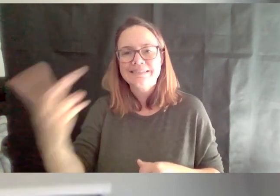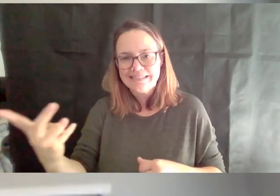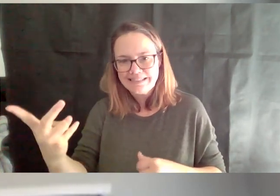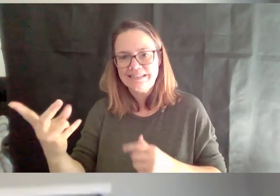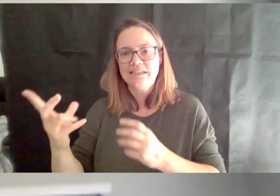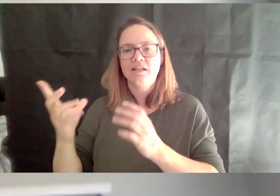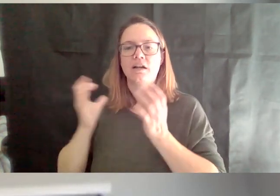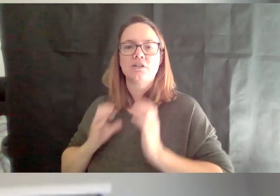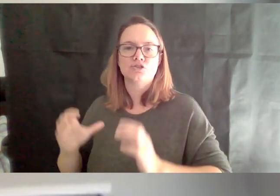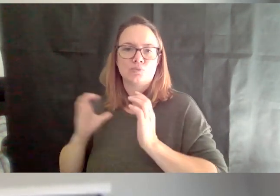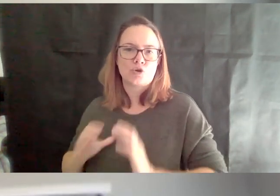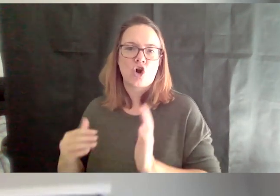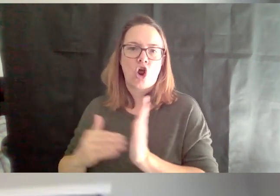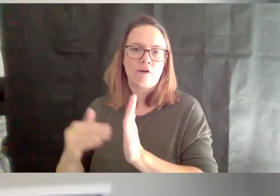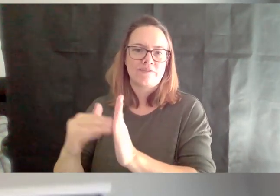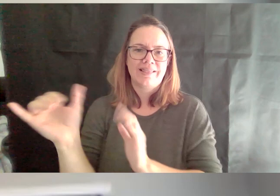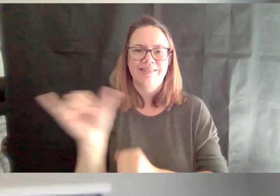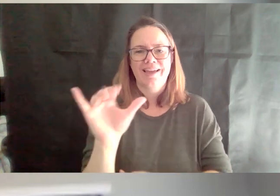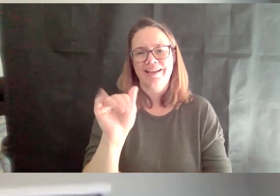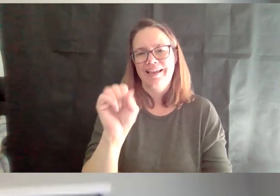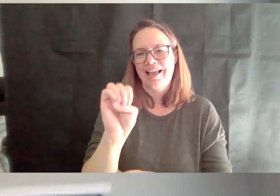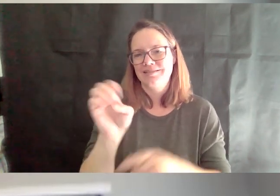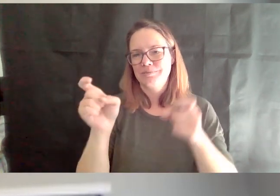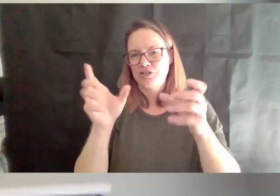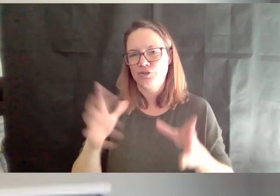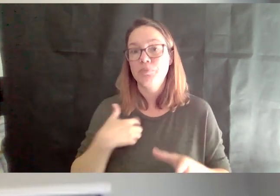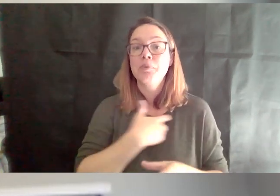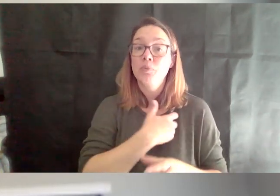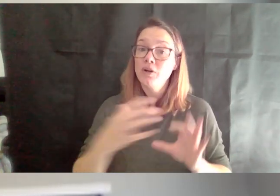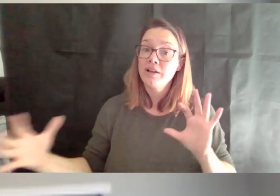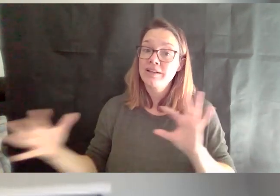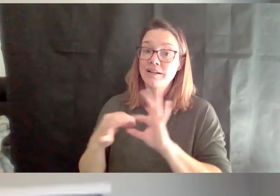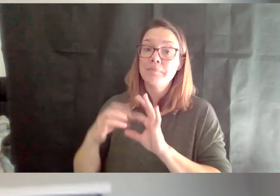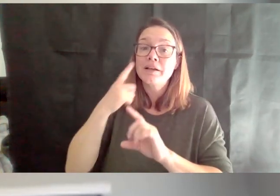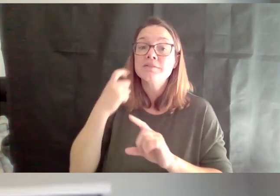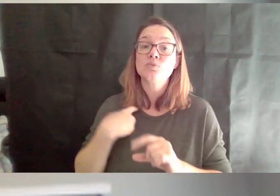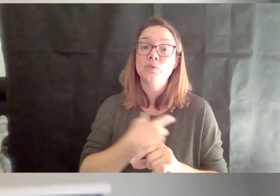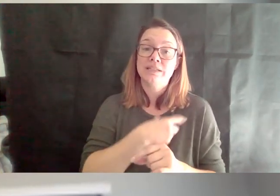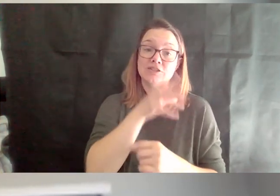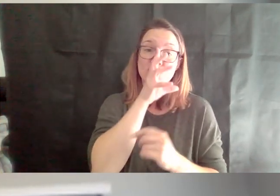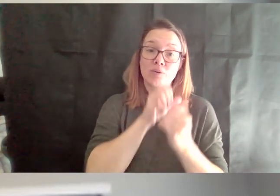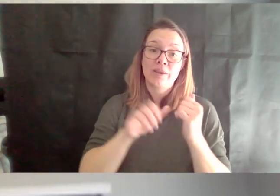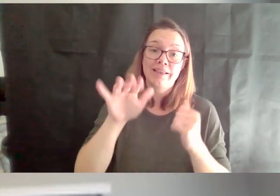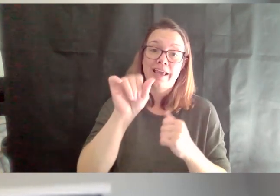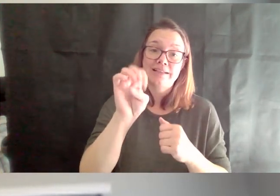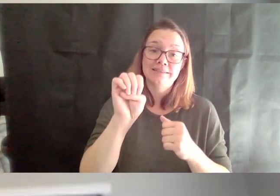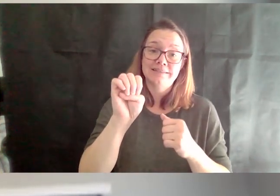manager would, I still feel like we're always connected to them because we are always talking to the case manager, and we do